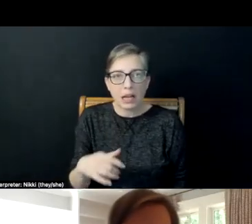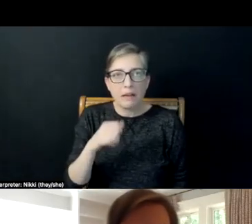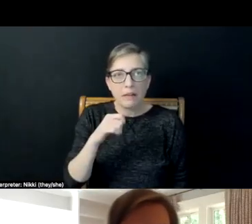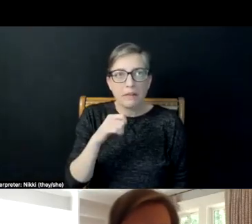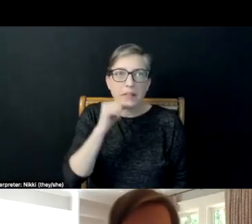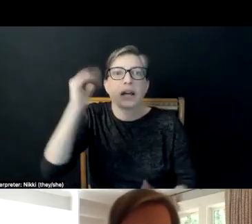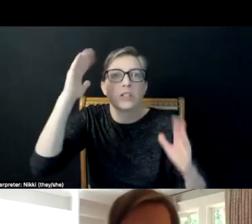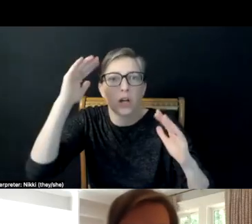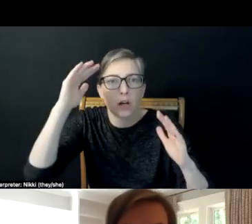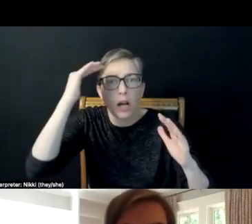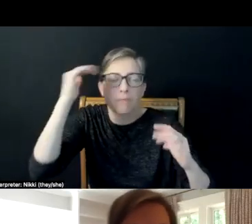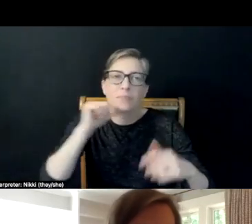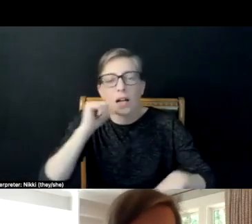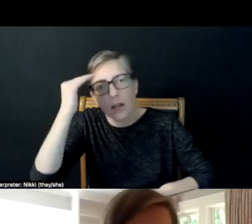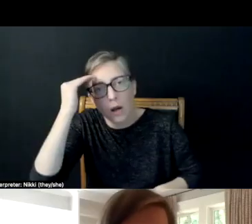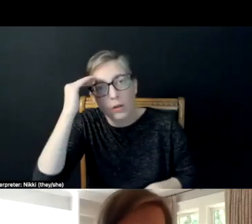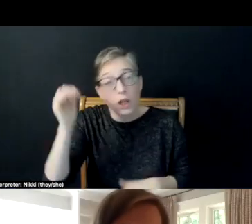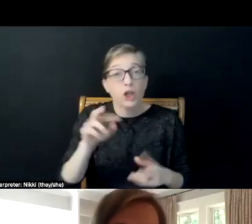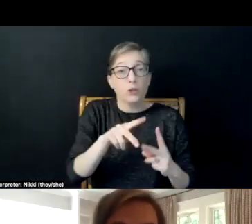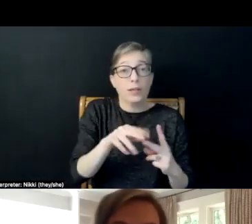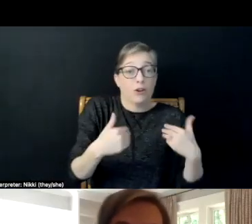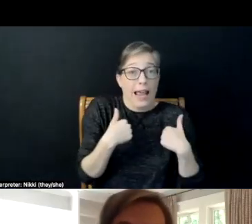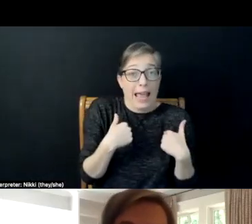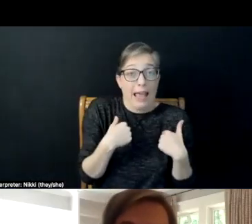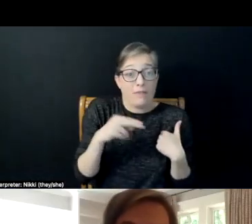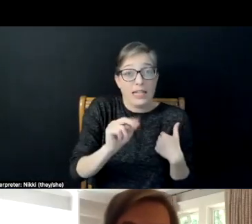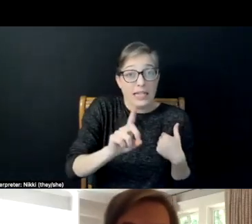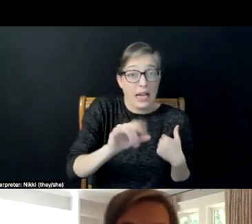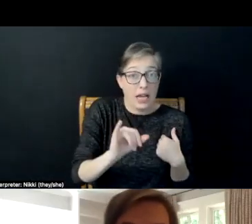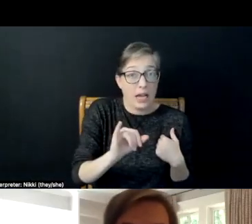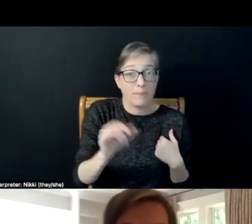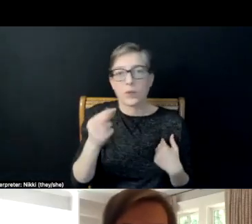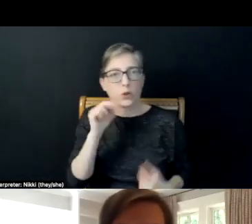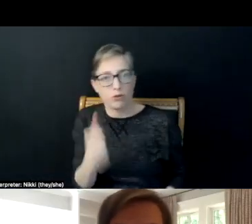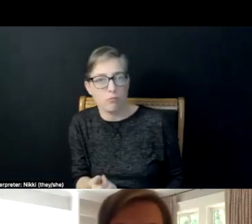you either have a neurodevelopmental impairment, or you do not, and then we put forward that these impairments are cerebral palsy,